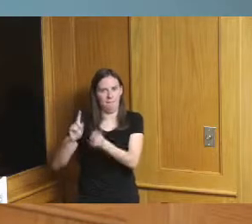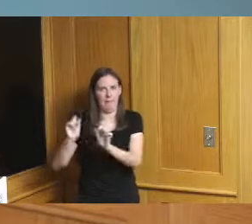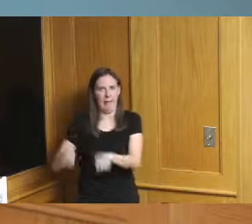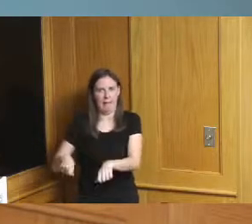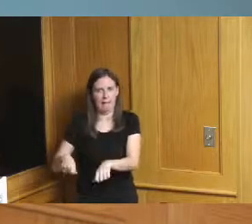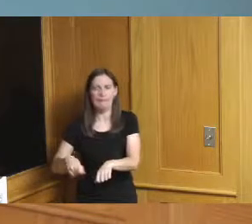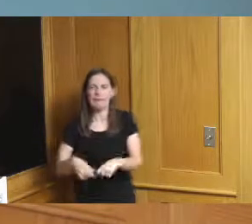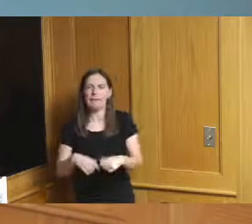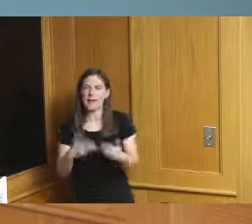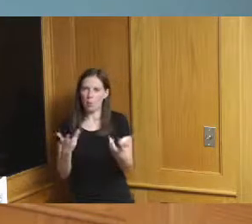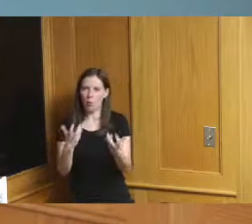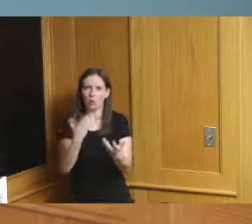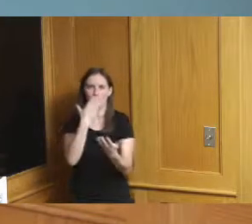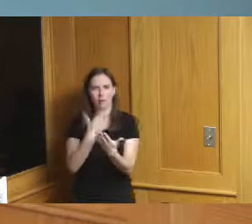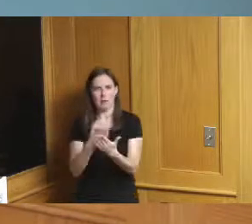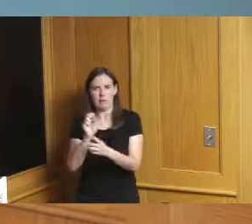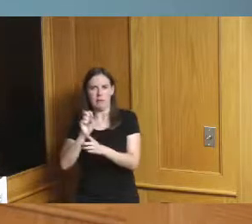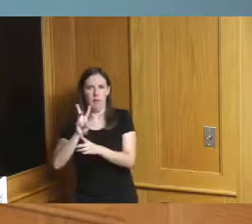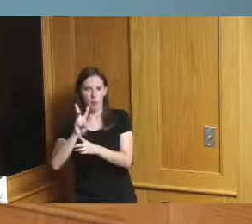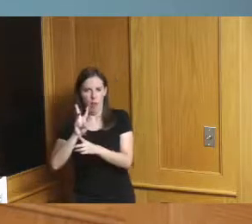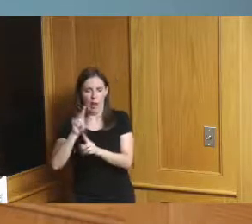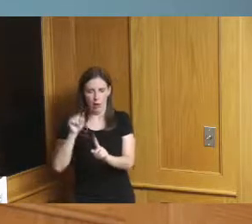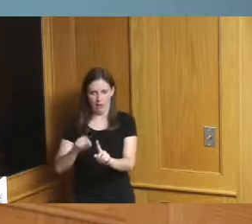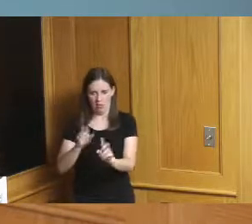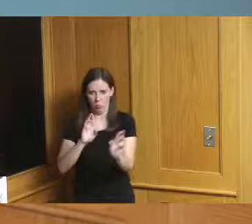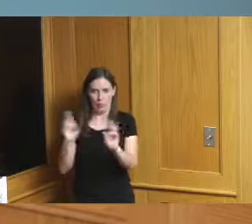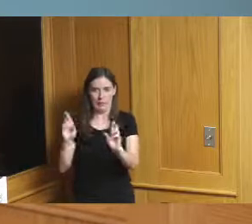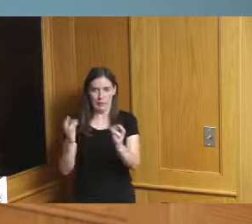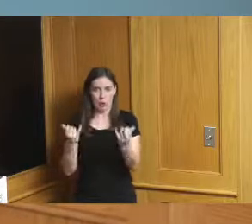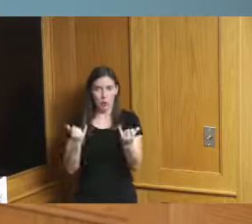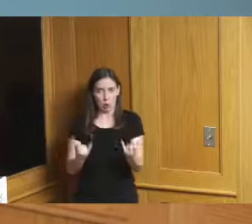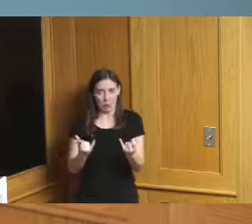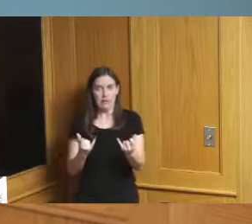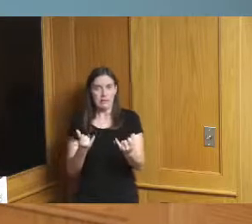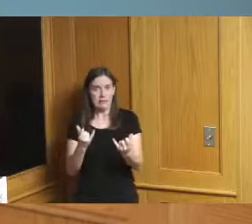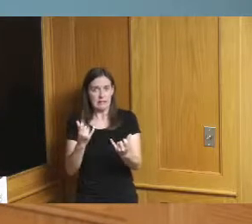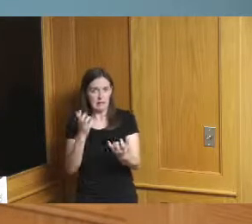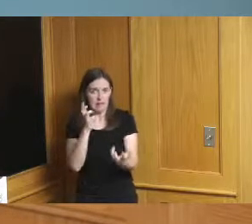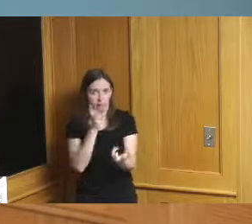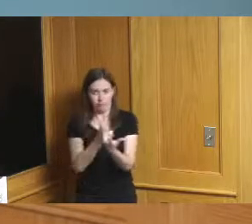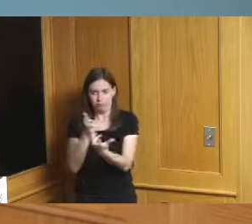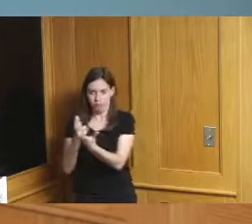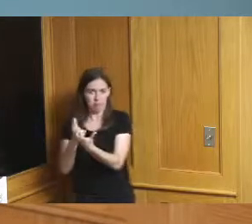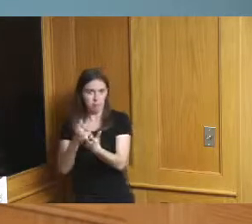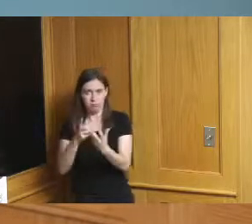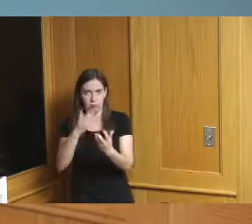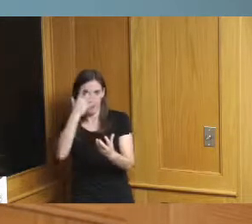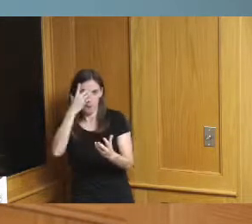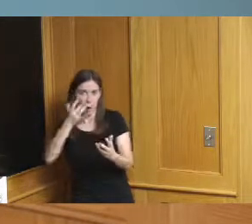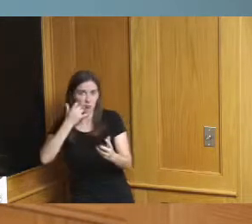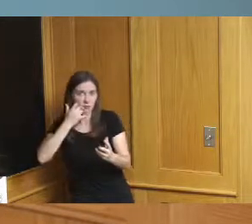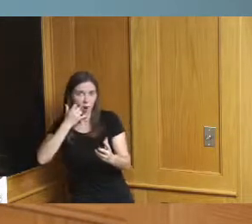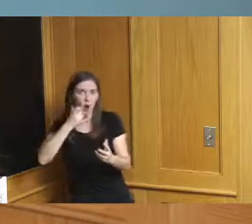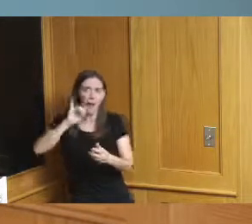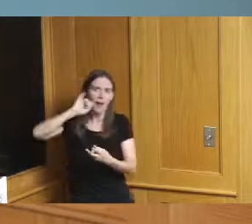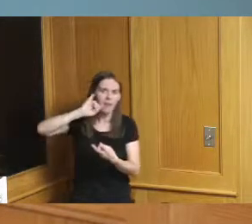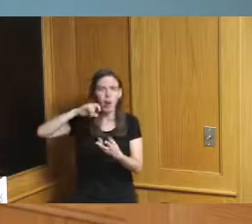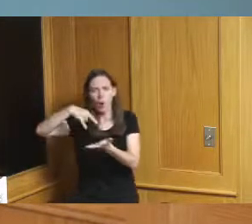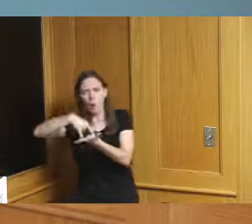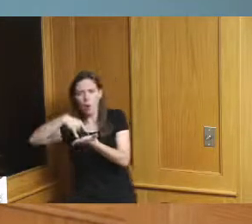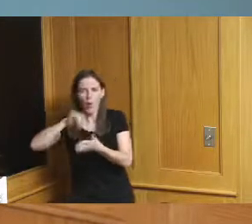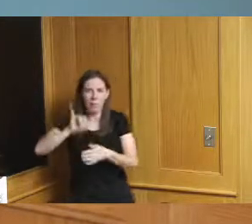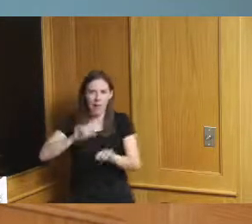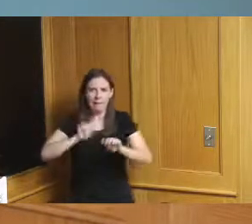has a platform that is current and compatible with the smartphone um so and you may have that but